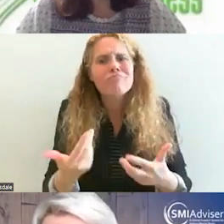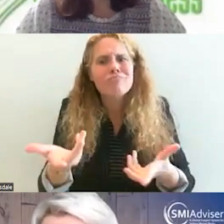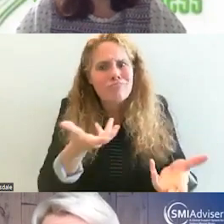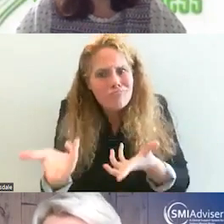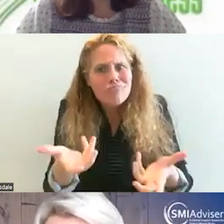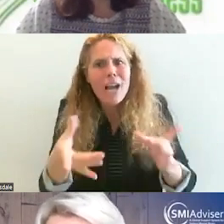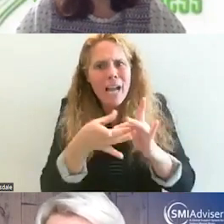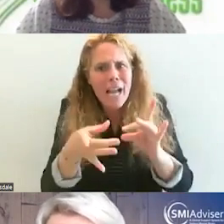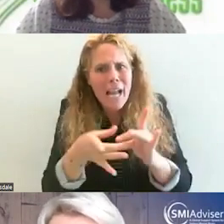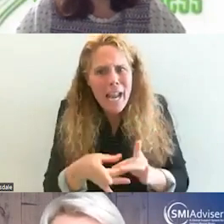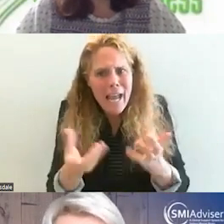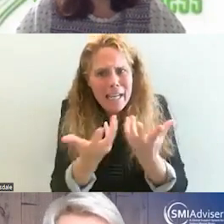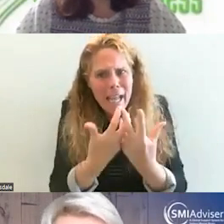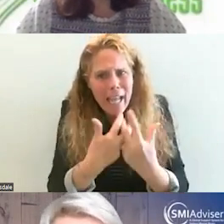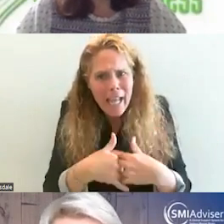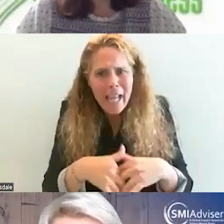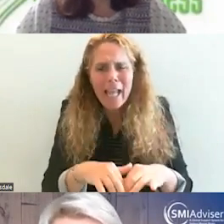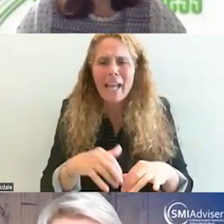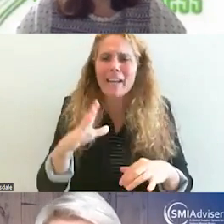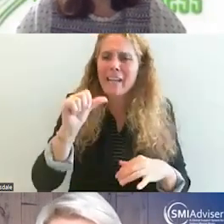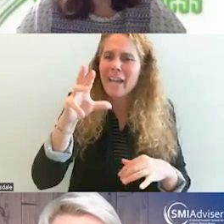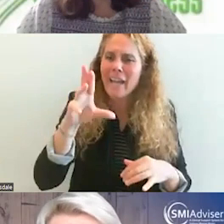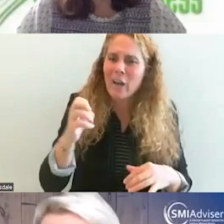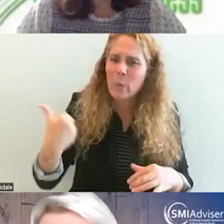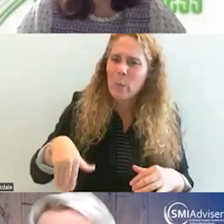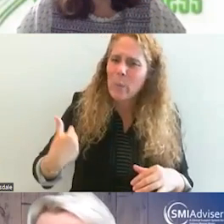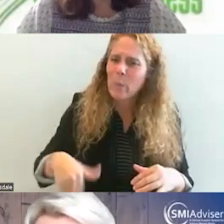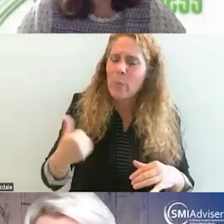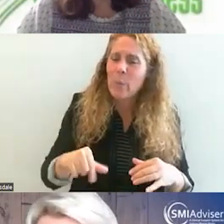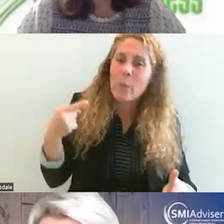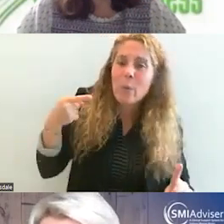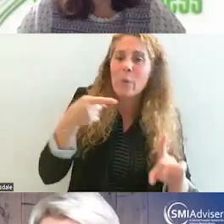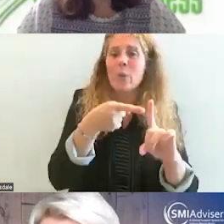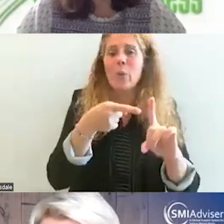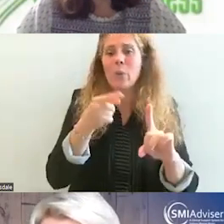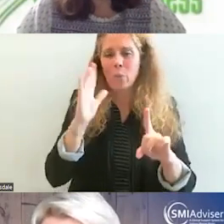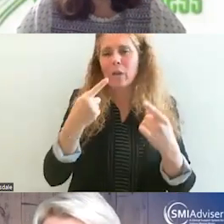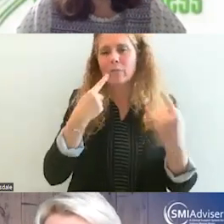CARE FEEL LIKE CARE, THE END POINT IS GOING TO BE GOOD NO MATTER WHAT.